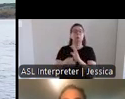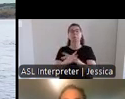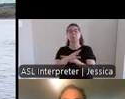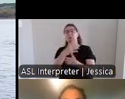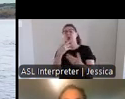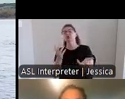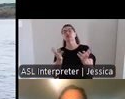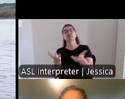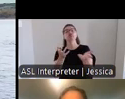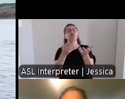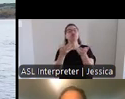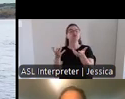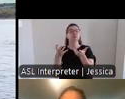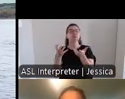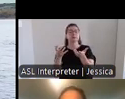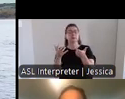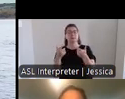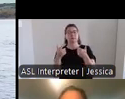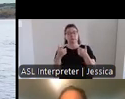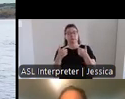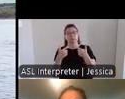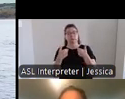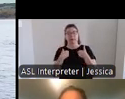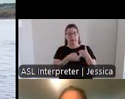Um, I don't necessarily see myself as an expert about accessibility,